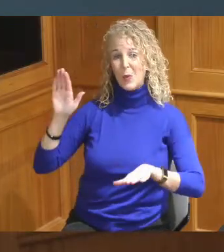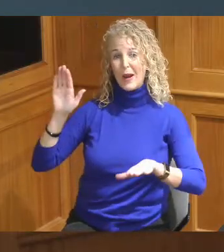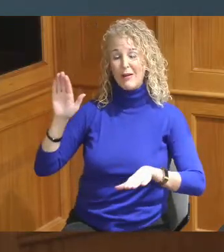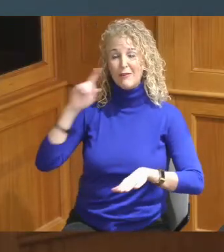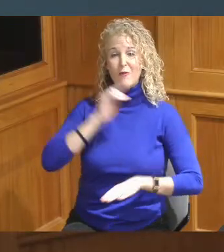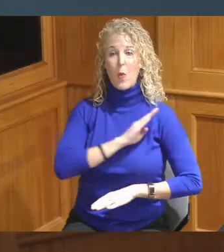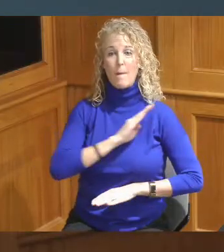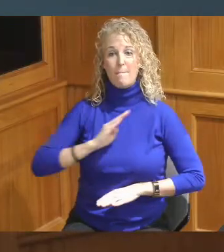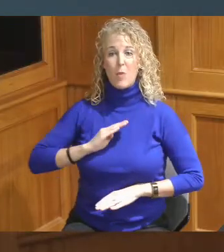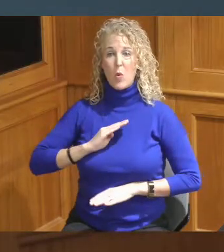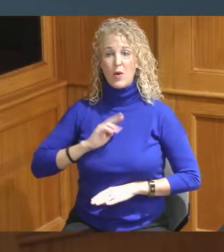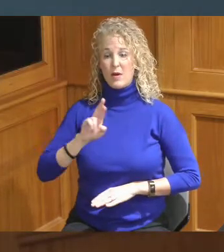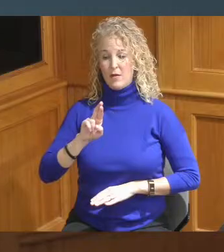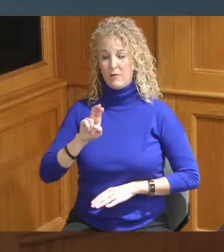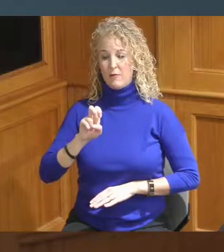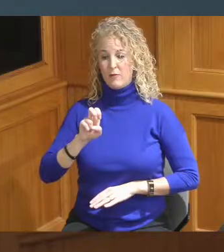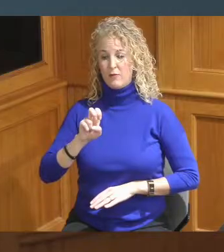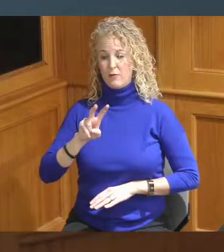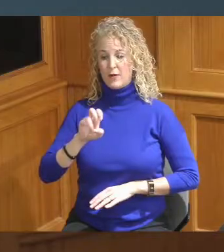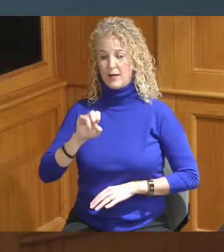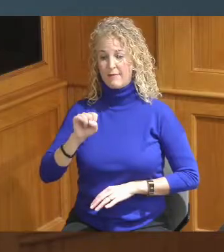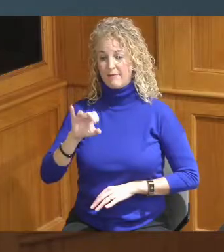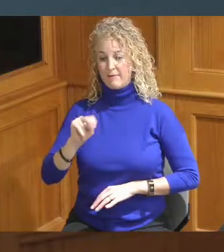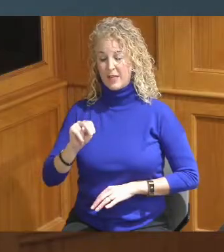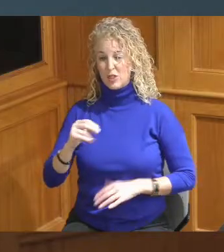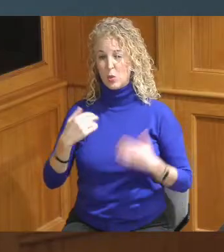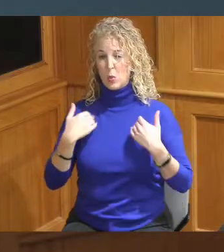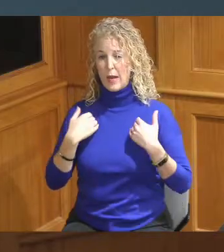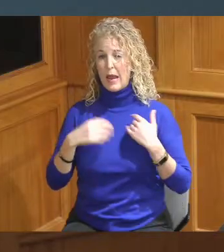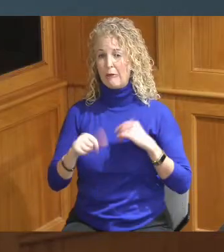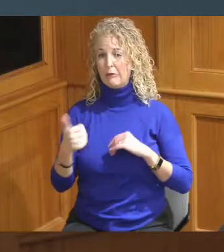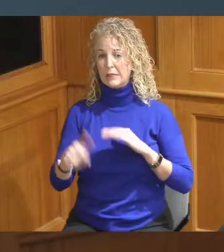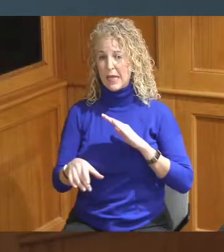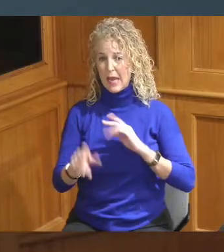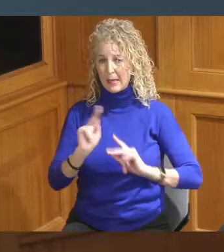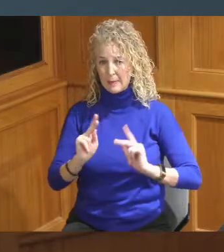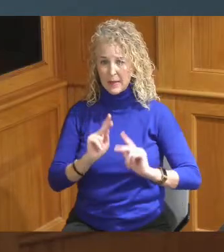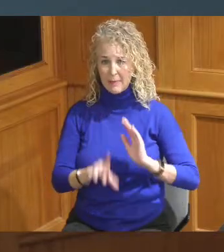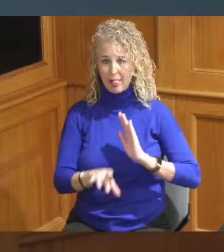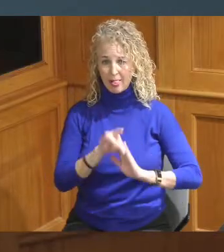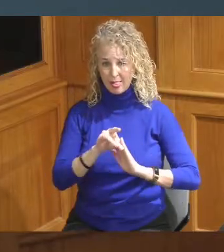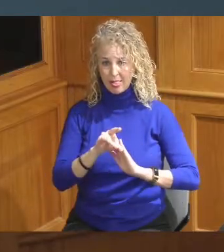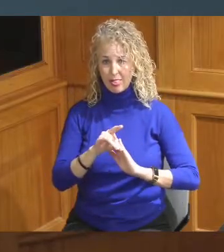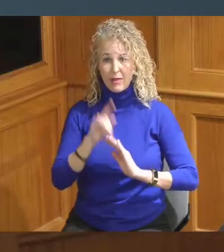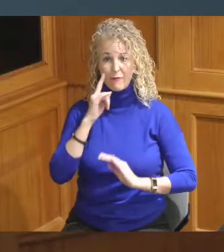of Revision. we have approximately 10 people that were appointed for the Commissioner's office to